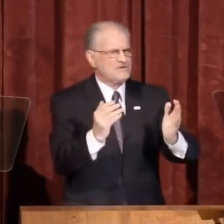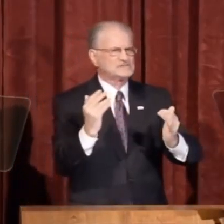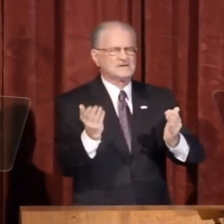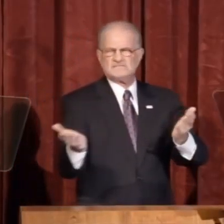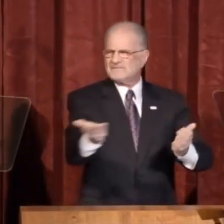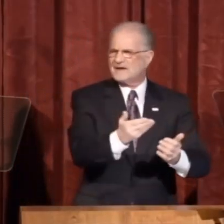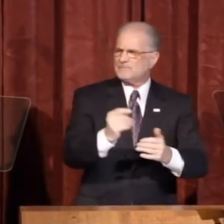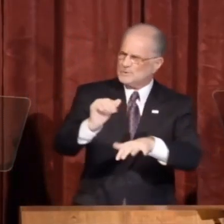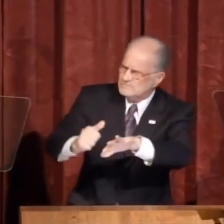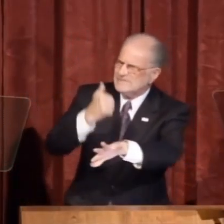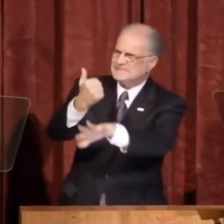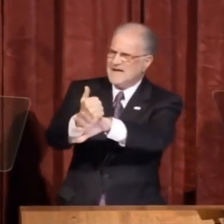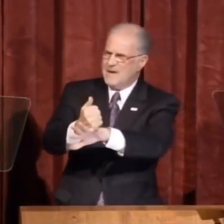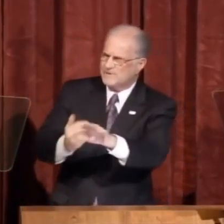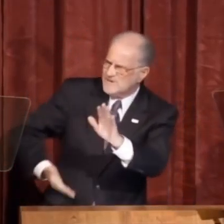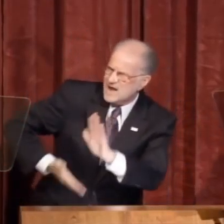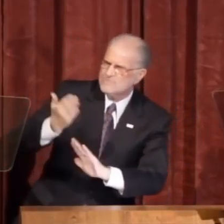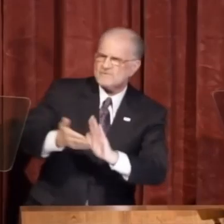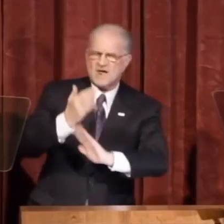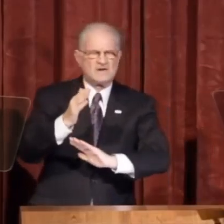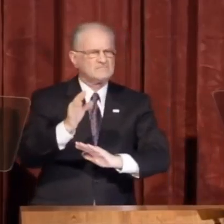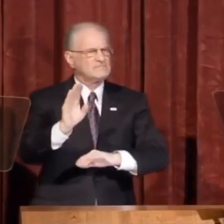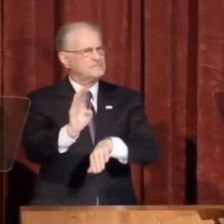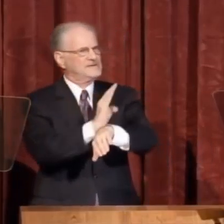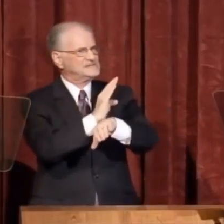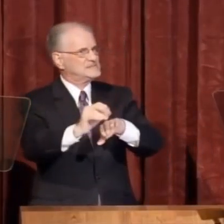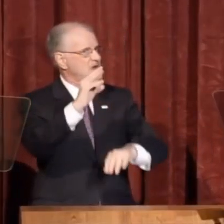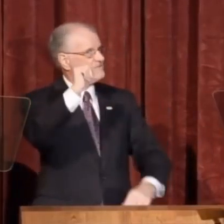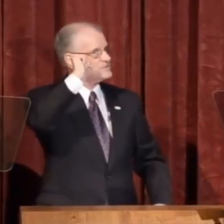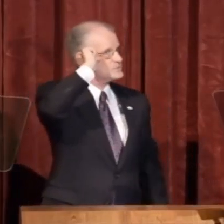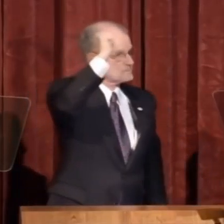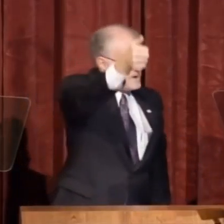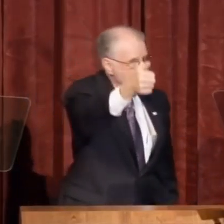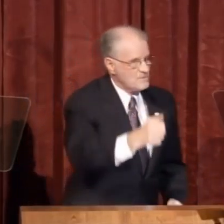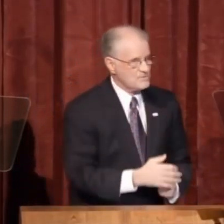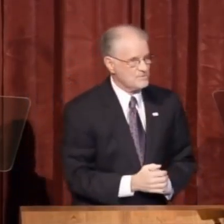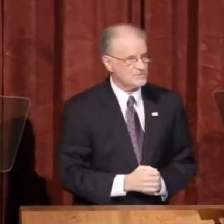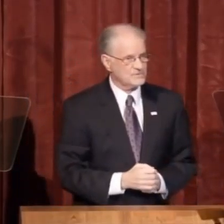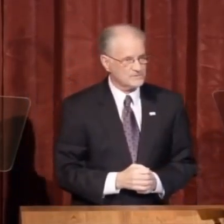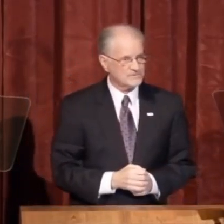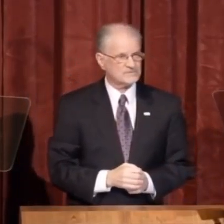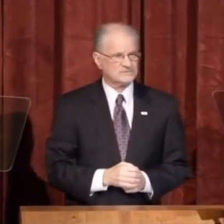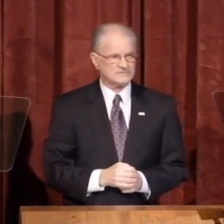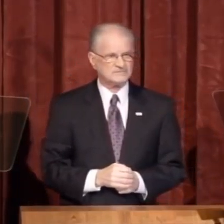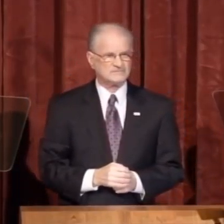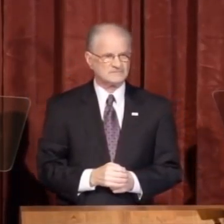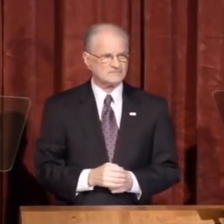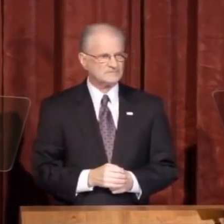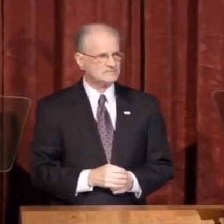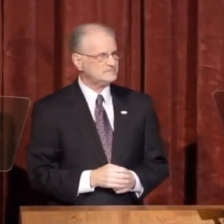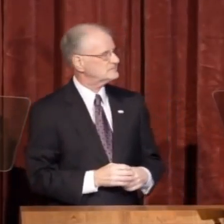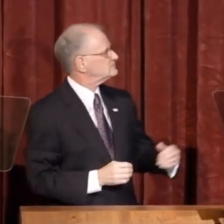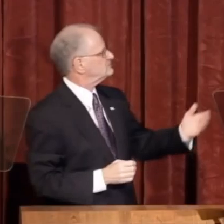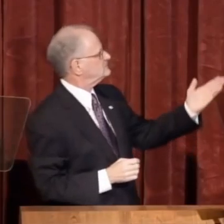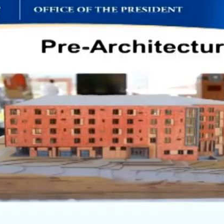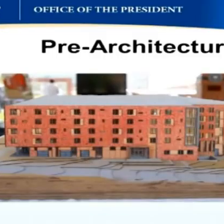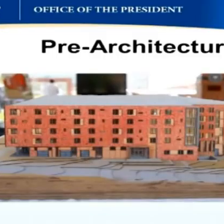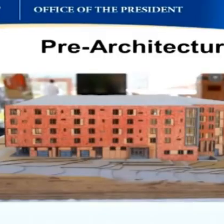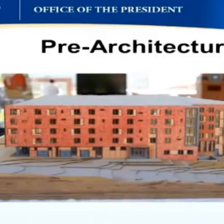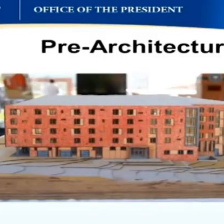Business entrepreneurship has become a national need.